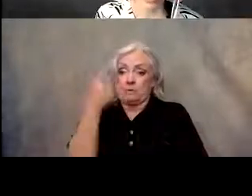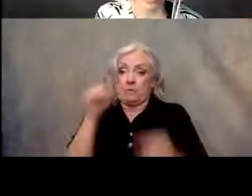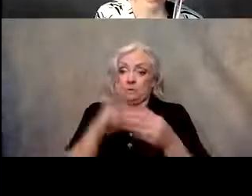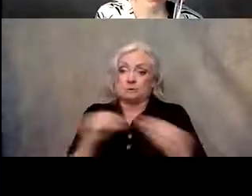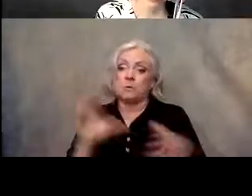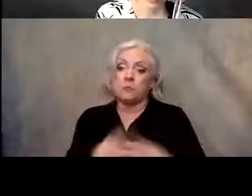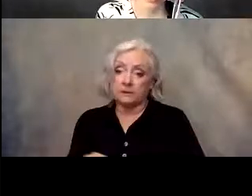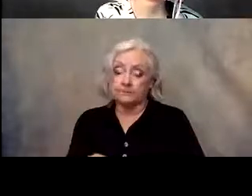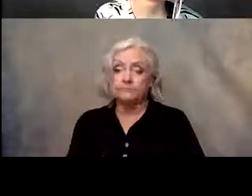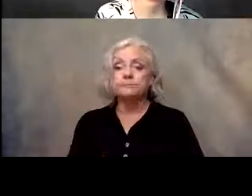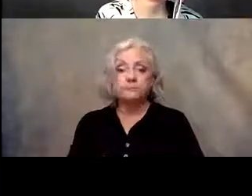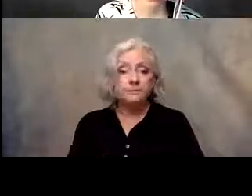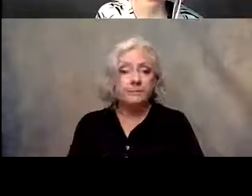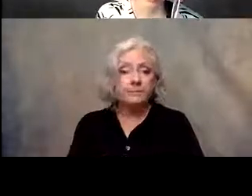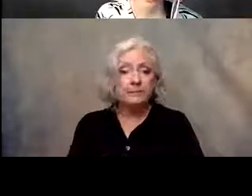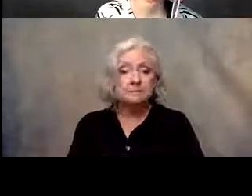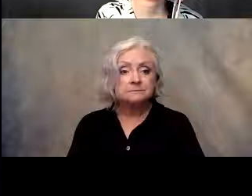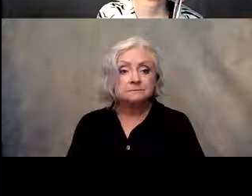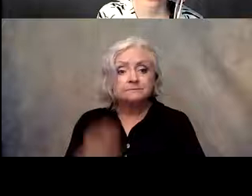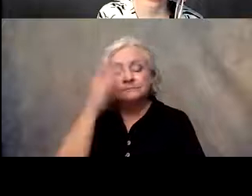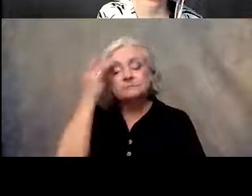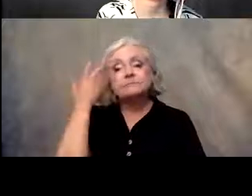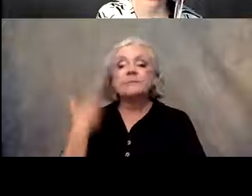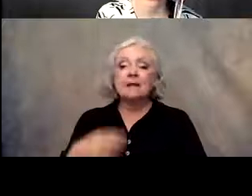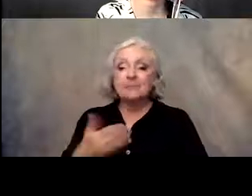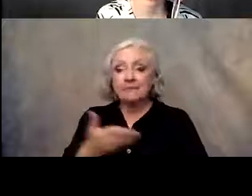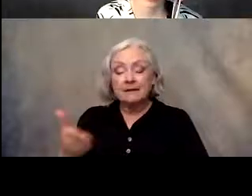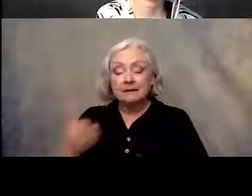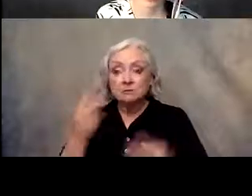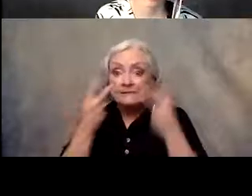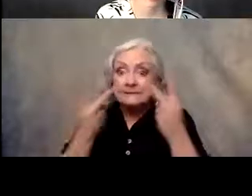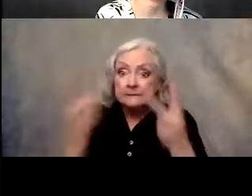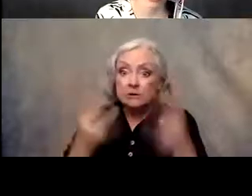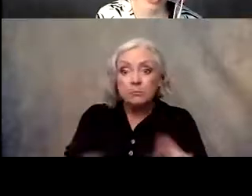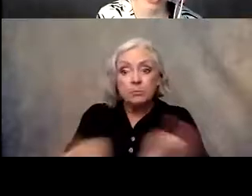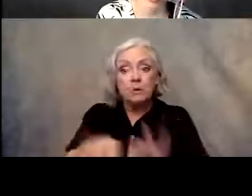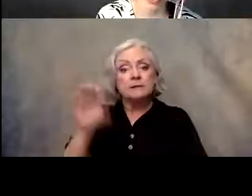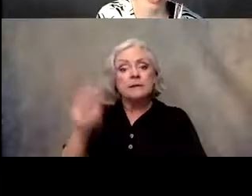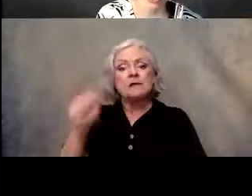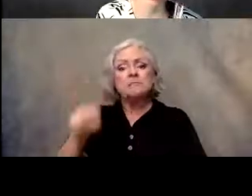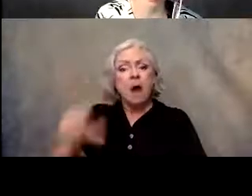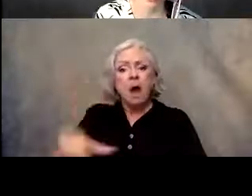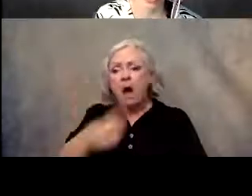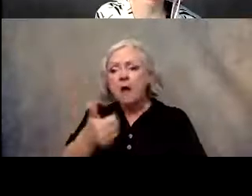As relevant as the things that are stated or seen on the screen are also some of the unspoken things like ambiant sounds.